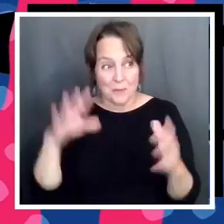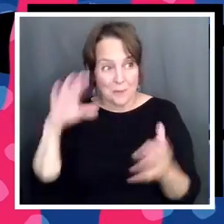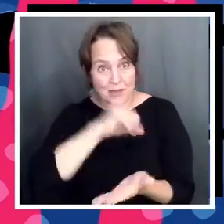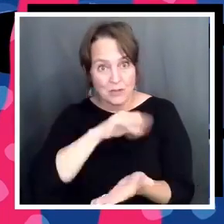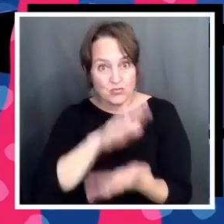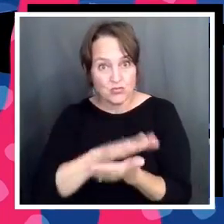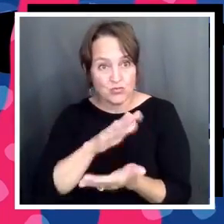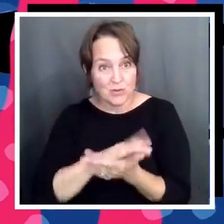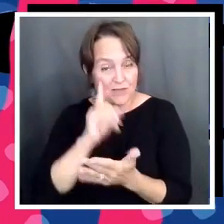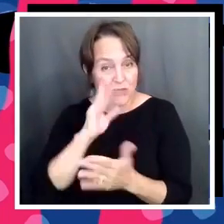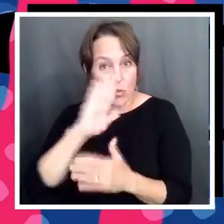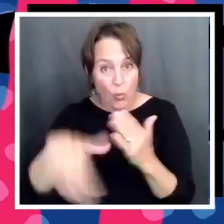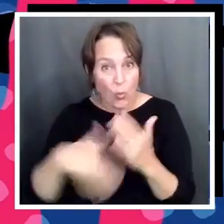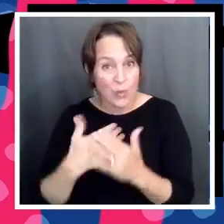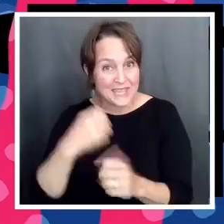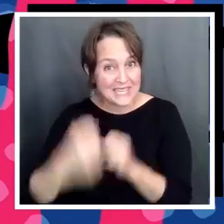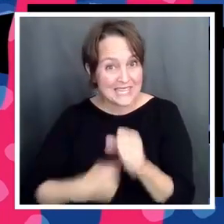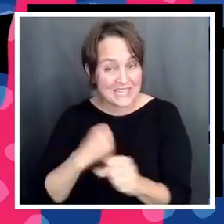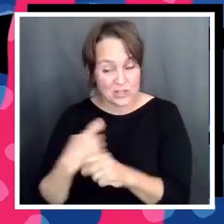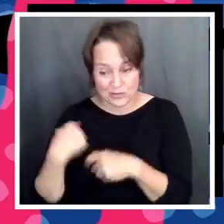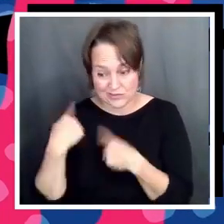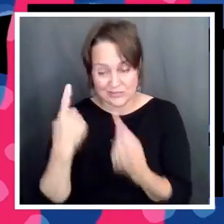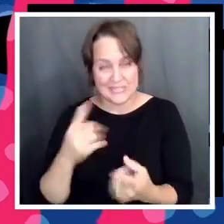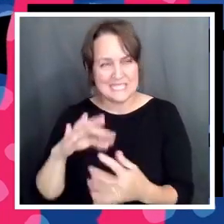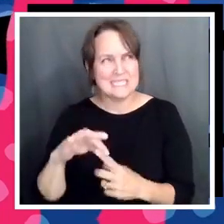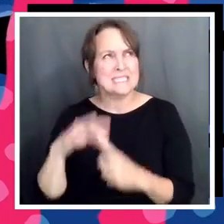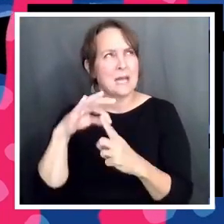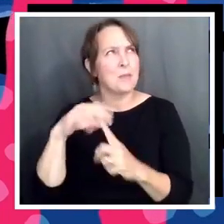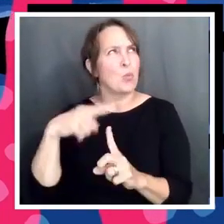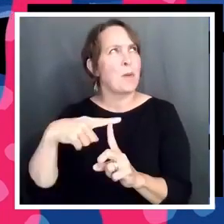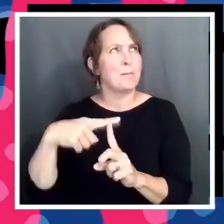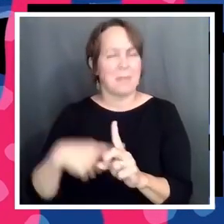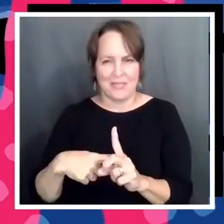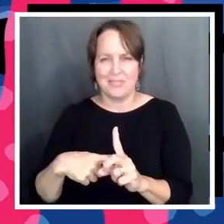GOING TO PUT THAT MONEY FIRST